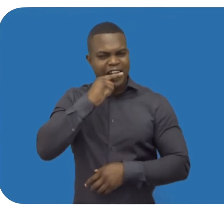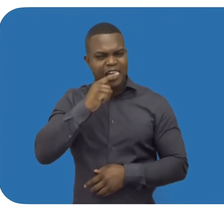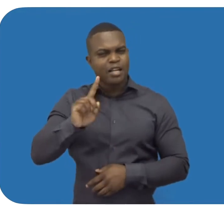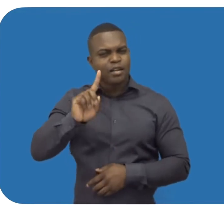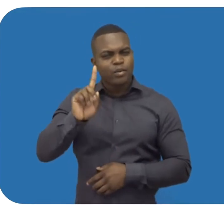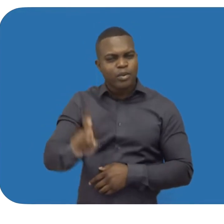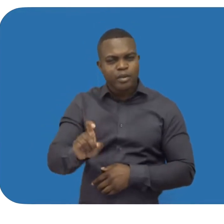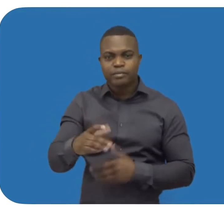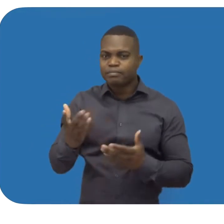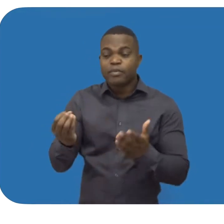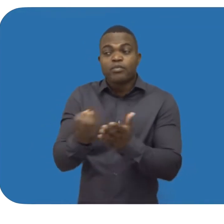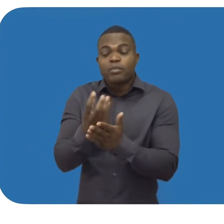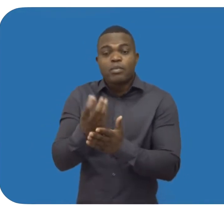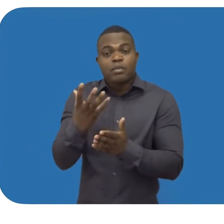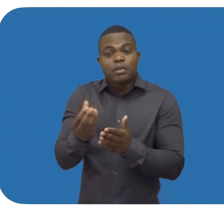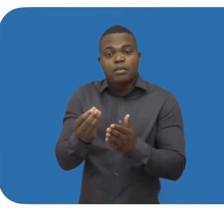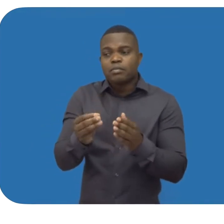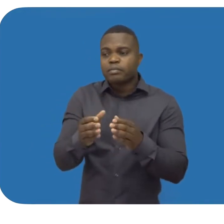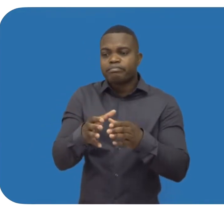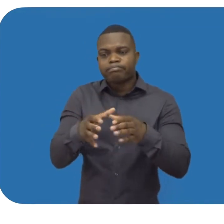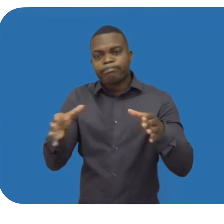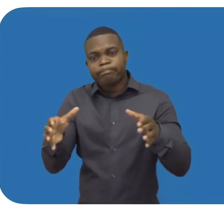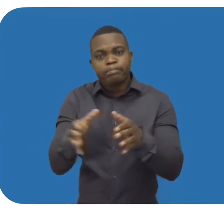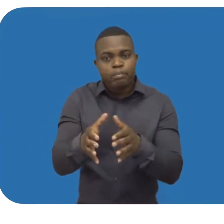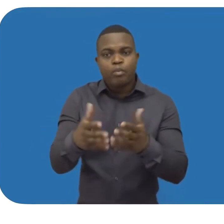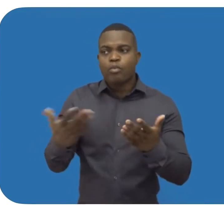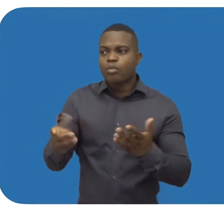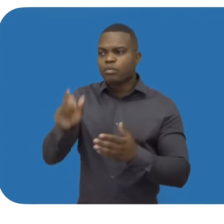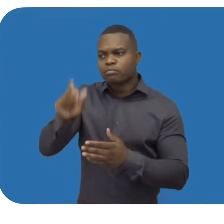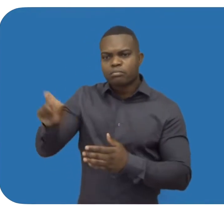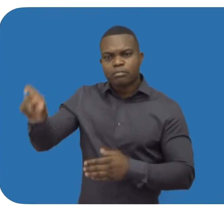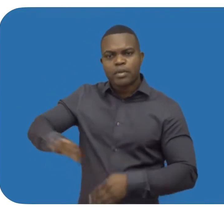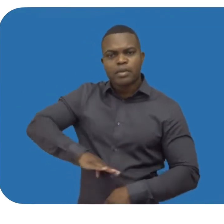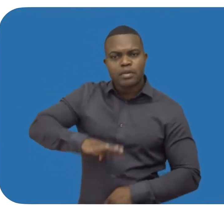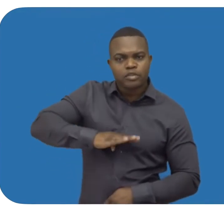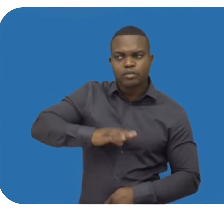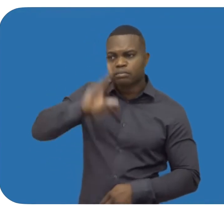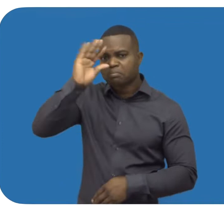about things like their size, participant demographic or licence conditions.